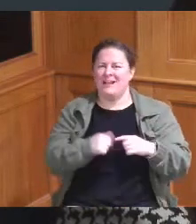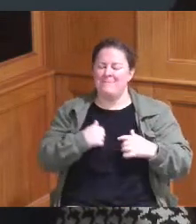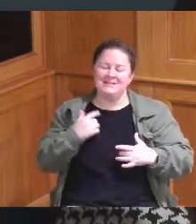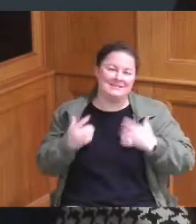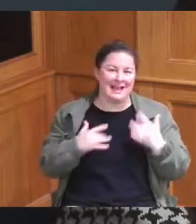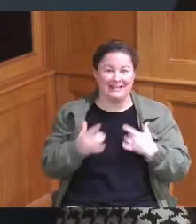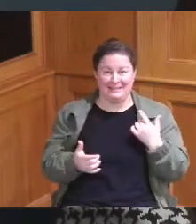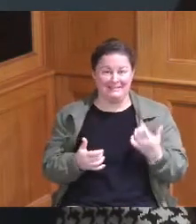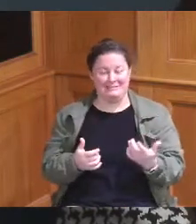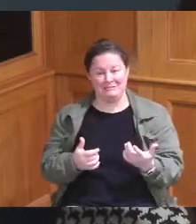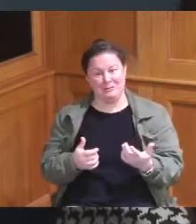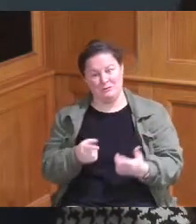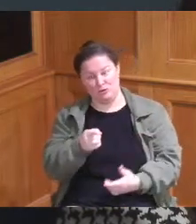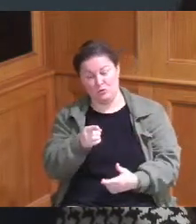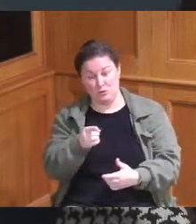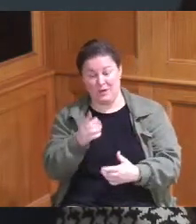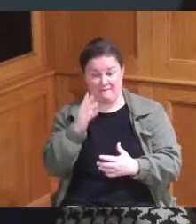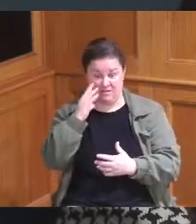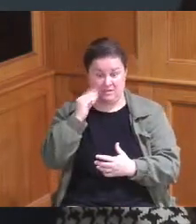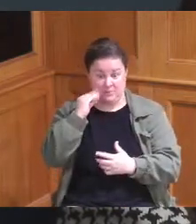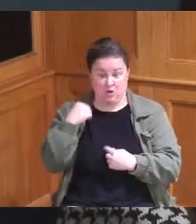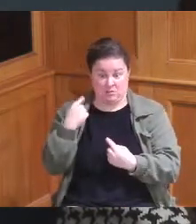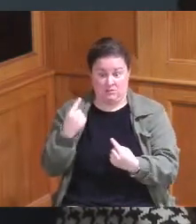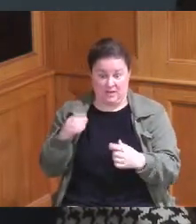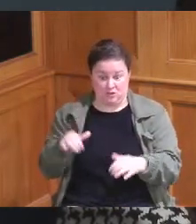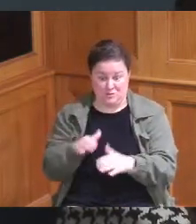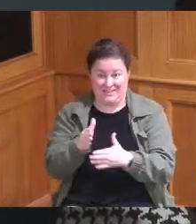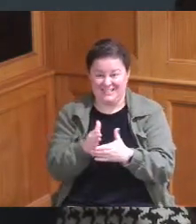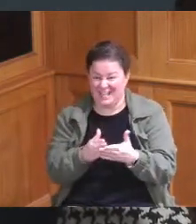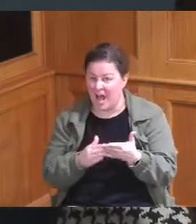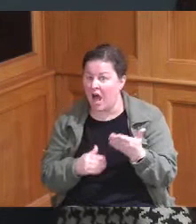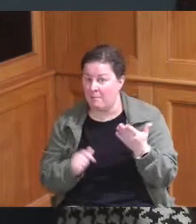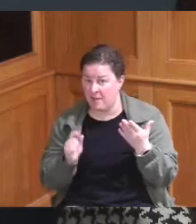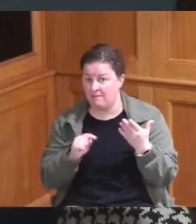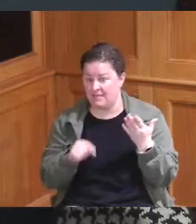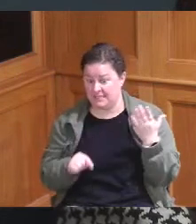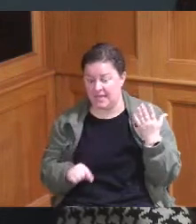of this already and have been doing some of this but then we've kind of put a name on it